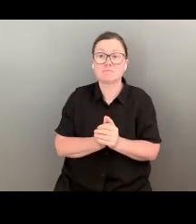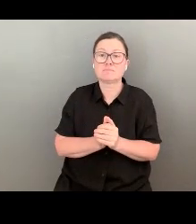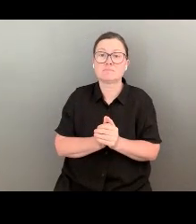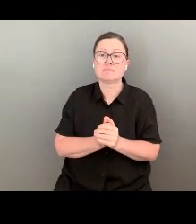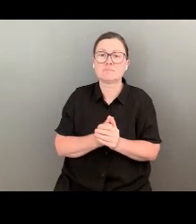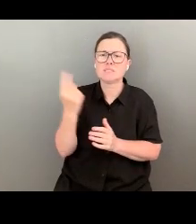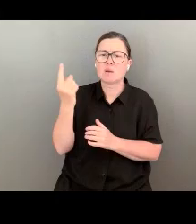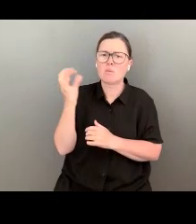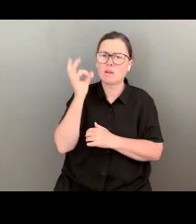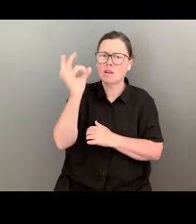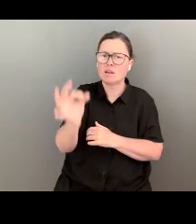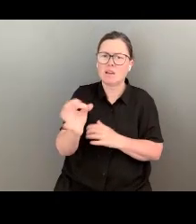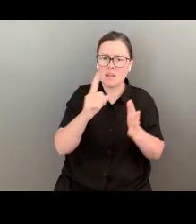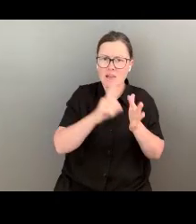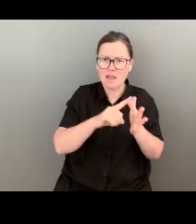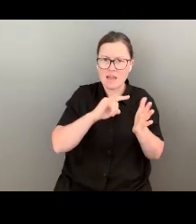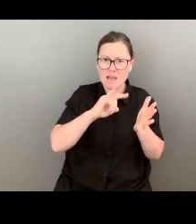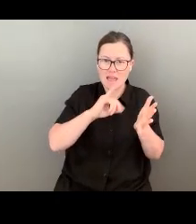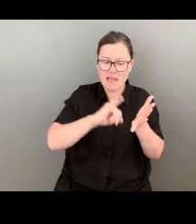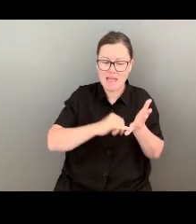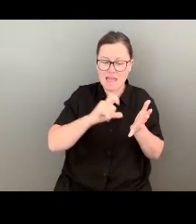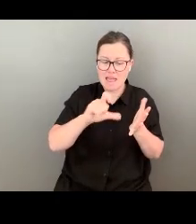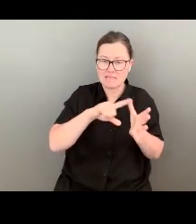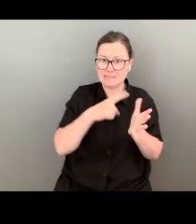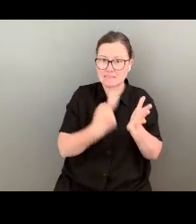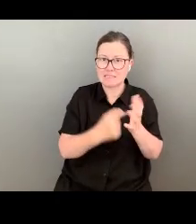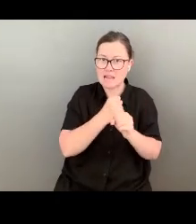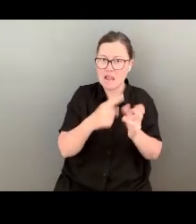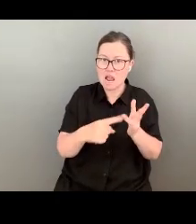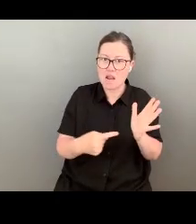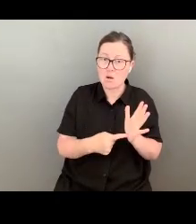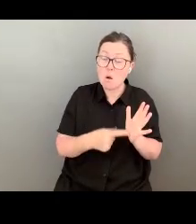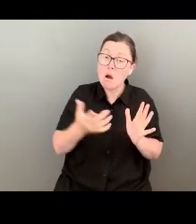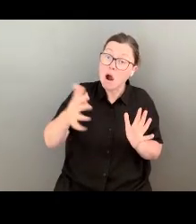Layers bakery does a really seriously